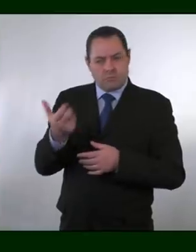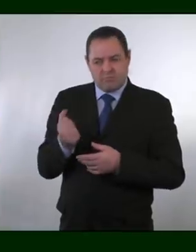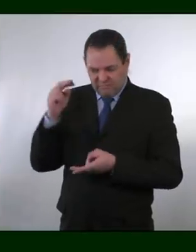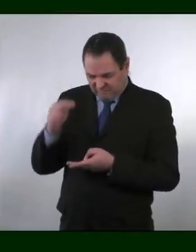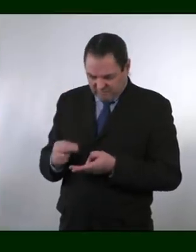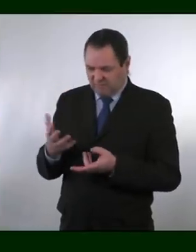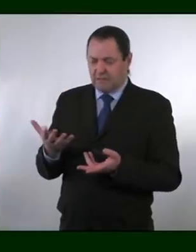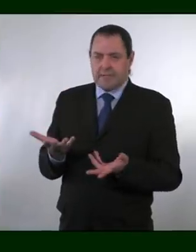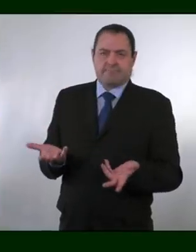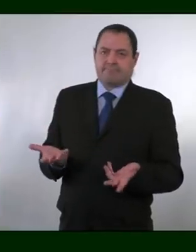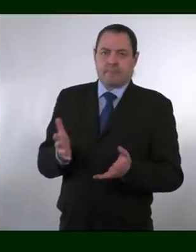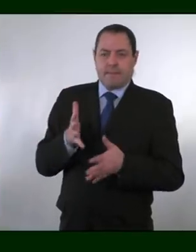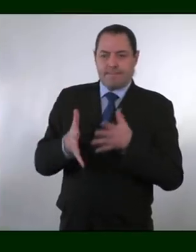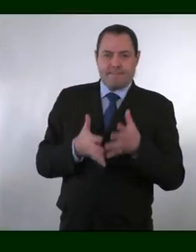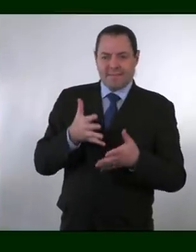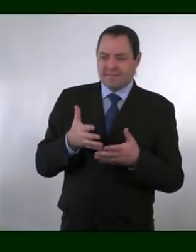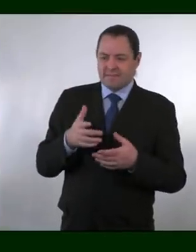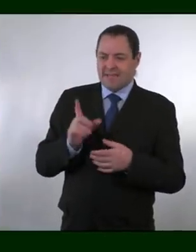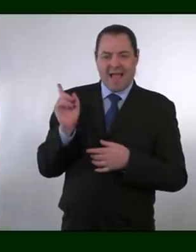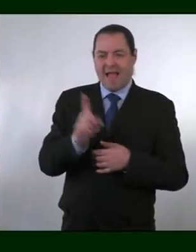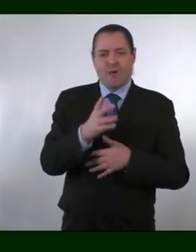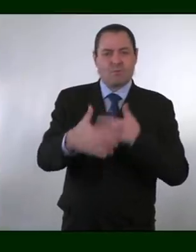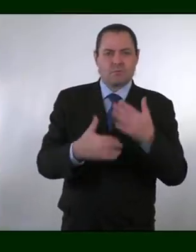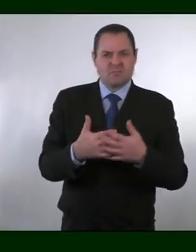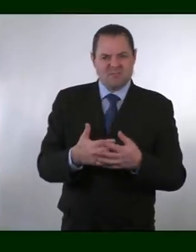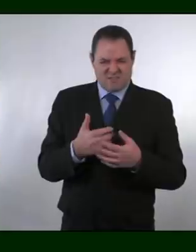While the Prime Minister and the Chancellor will not pay people enough to isolate properly,